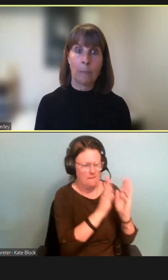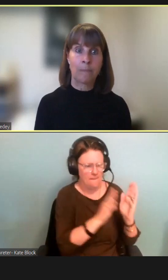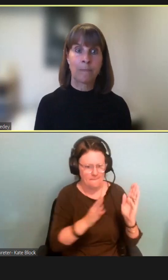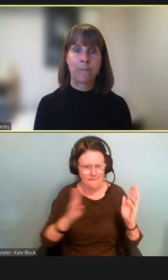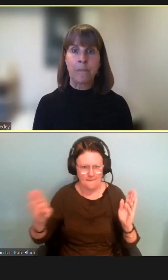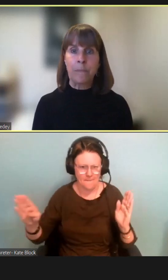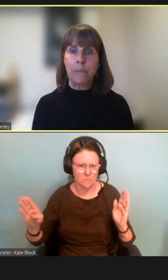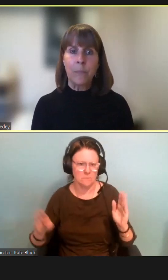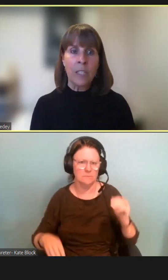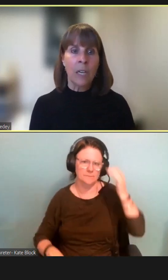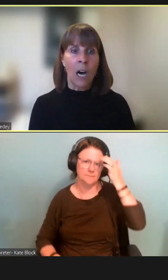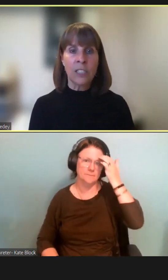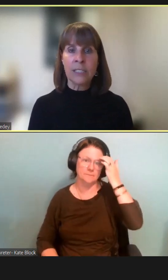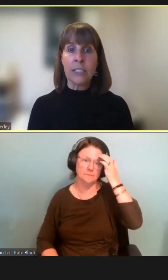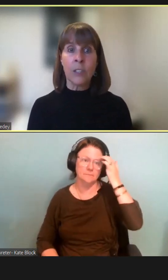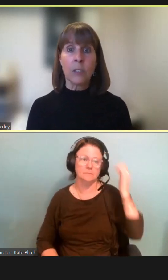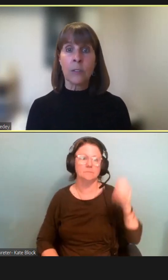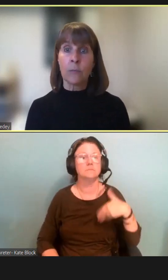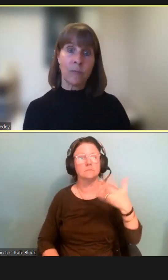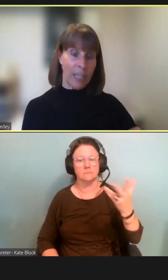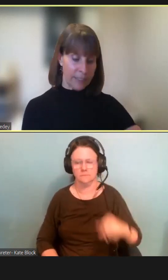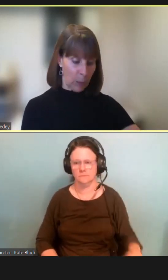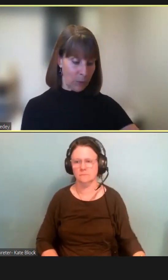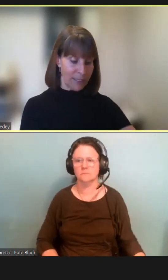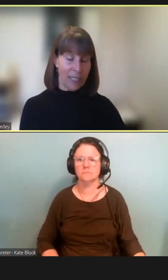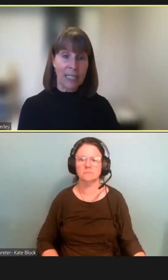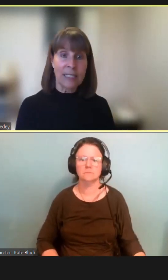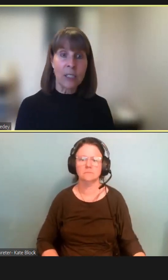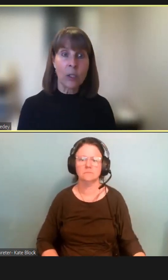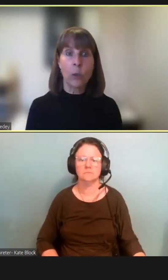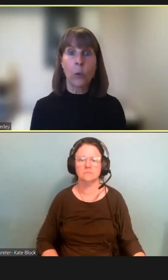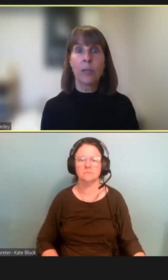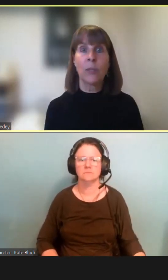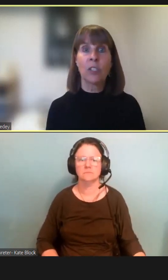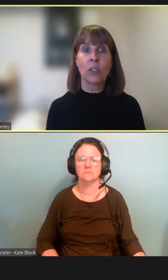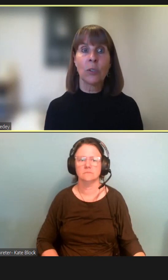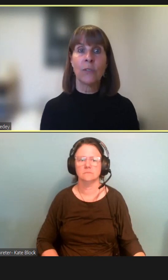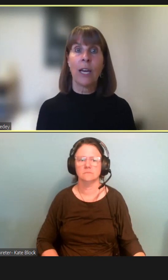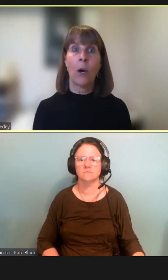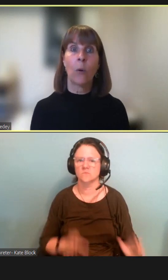time I'll just give a last couple of slides here quick picture of how we have